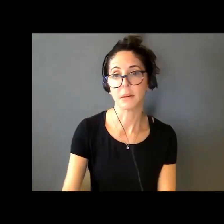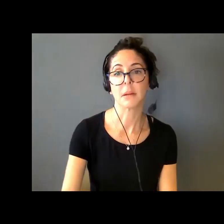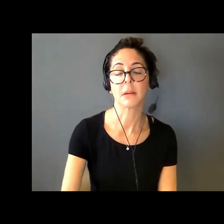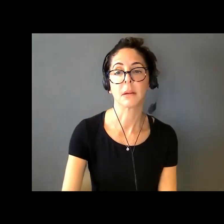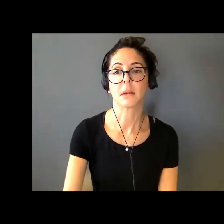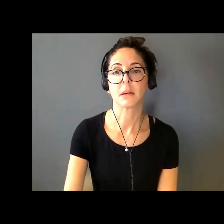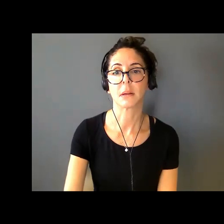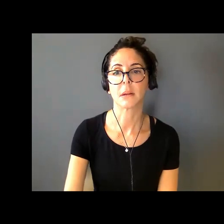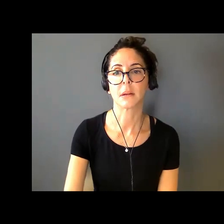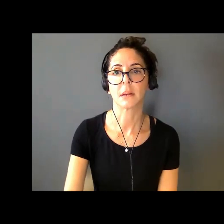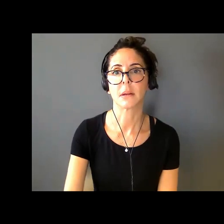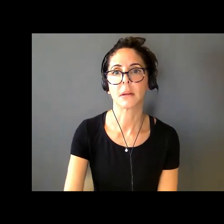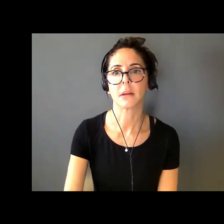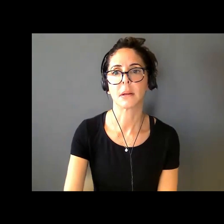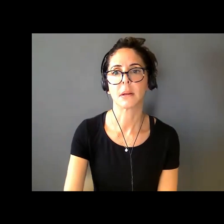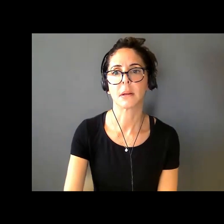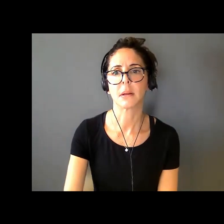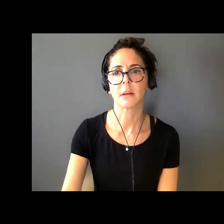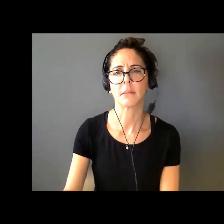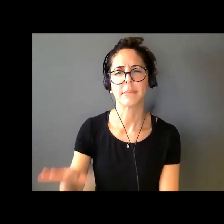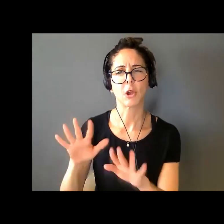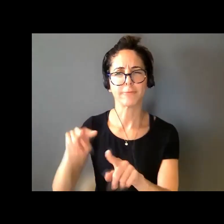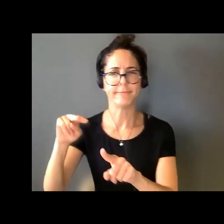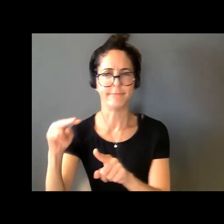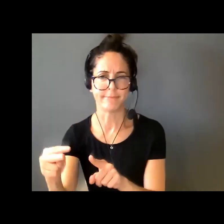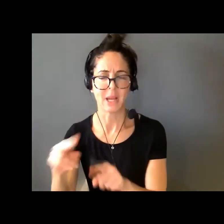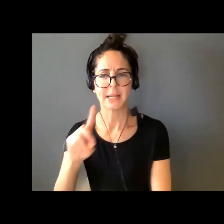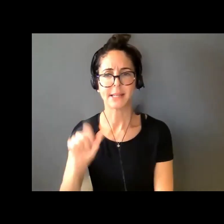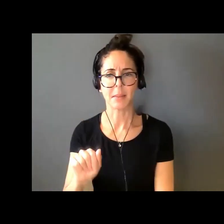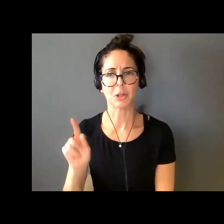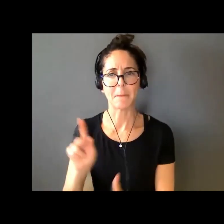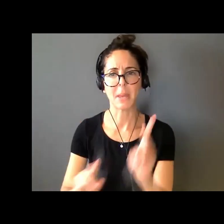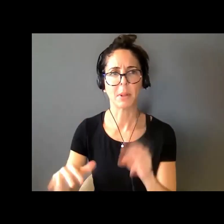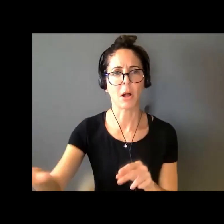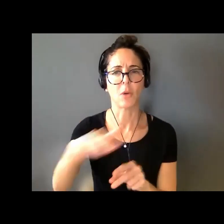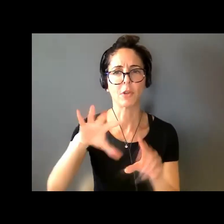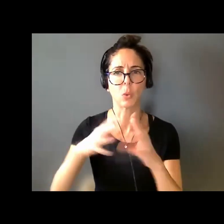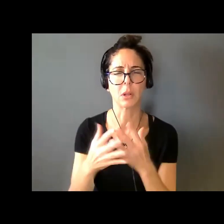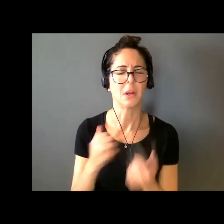of disabled folks across the globe today. I have worked within communities of Black